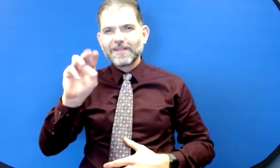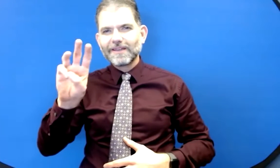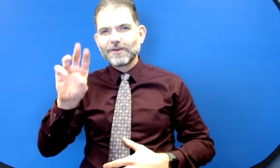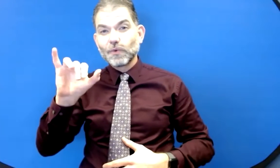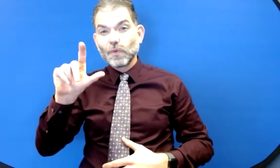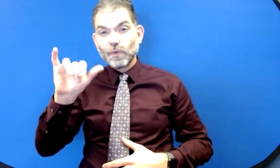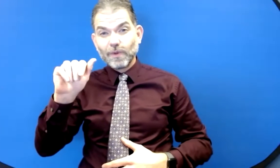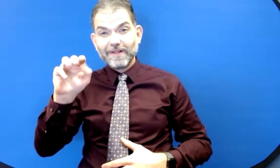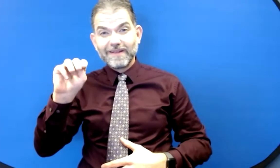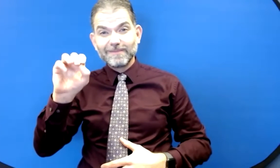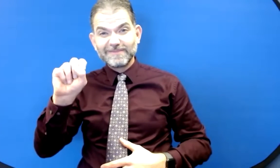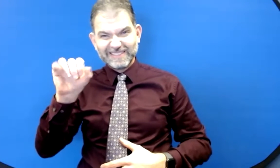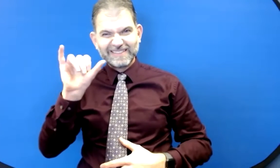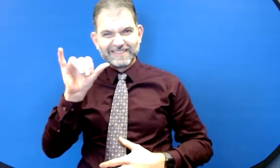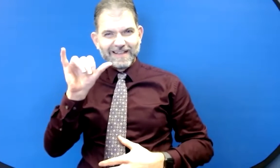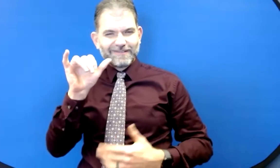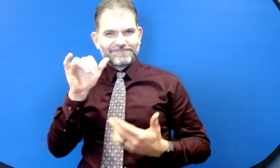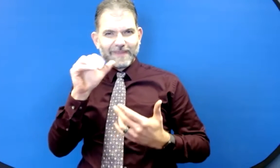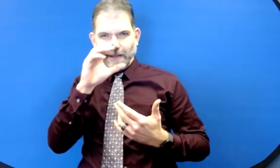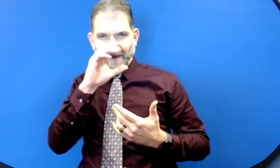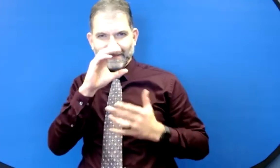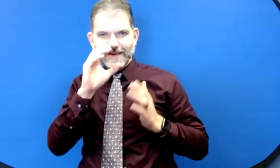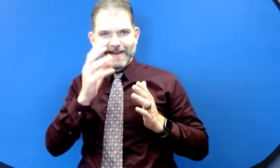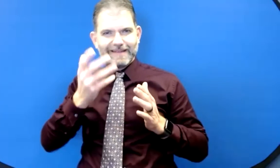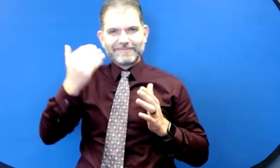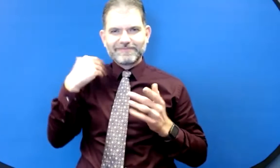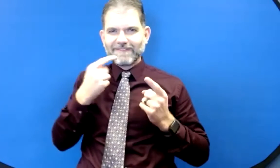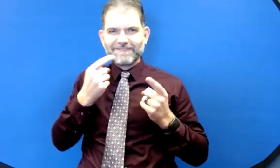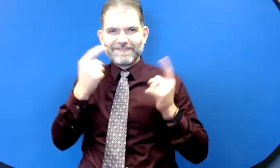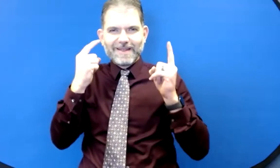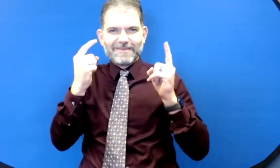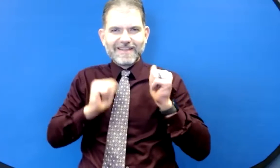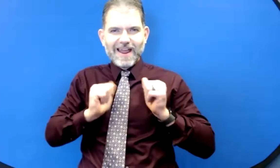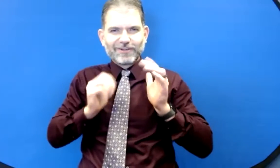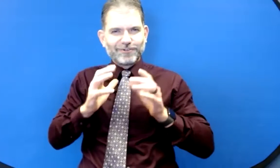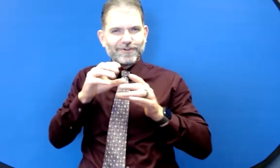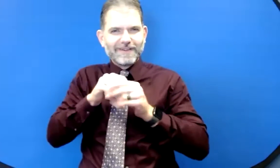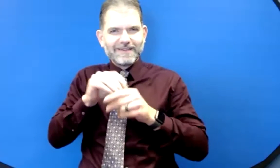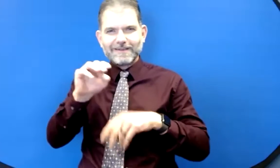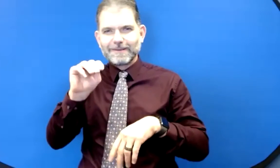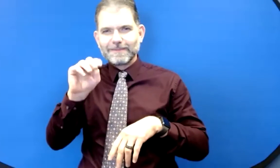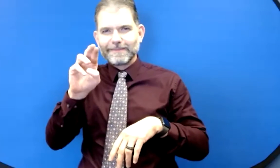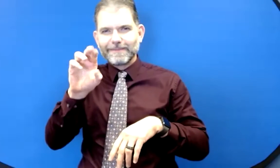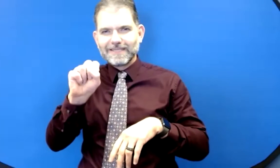ASL Interpreter: Are you familiar with Robin Williams ASL Interpreter: comedian? Quite famous actor?